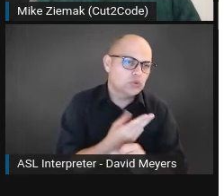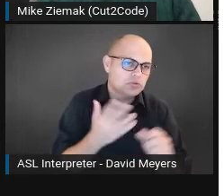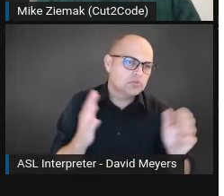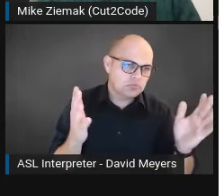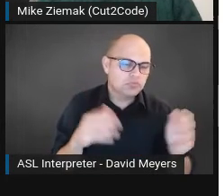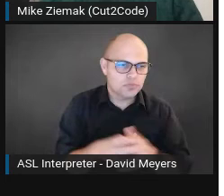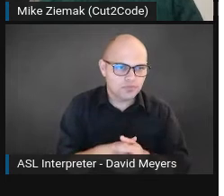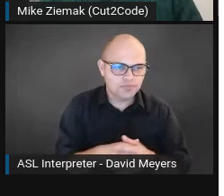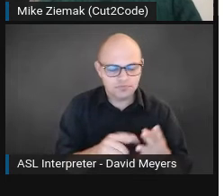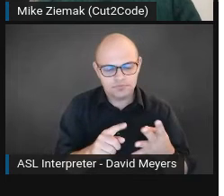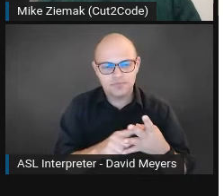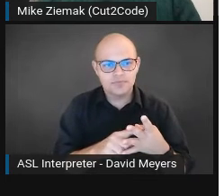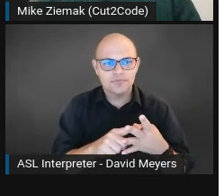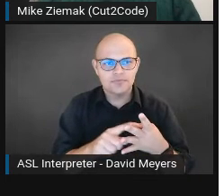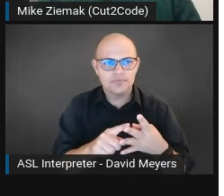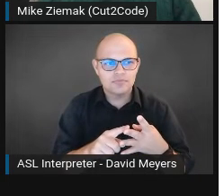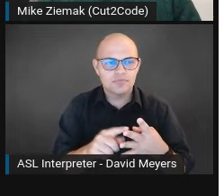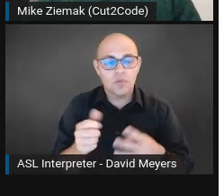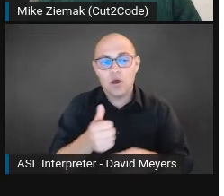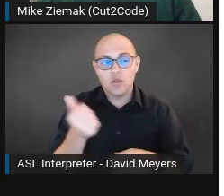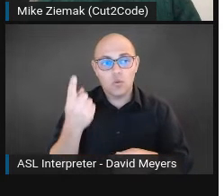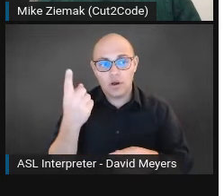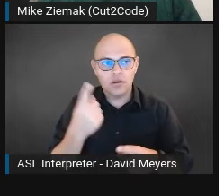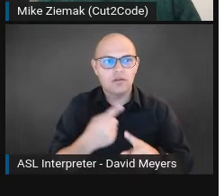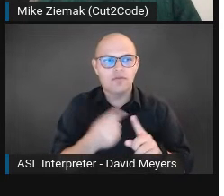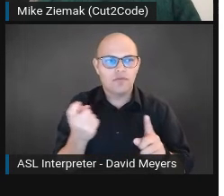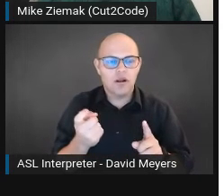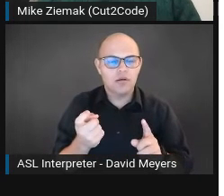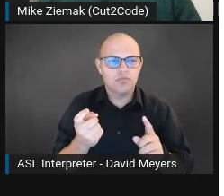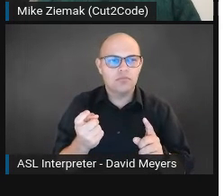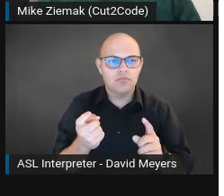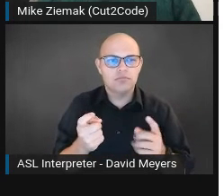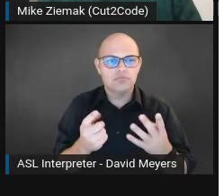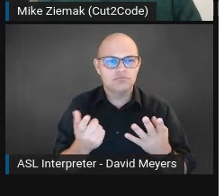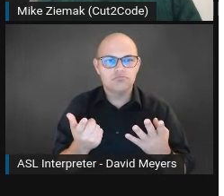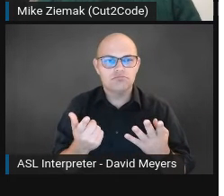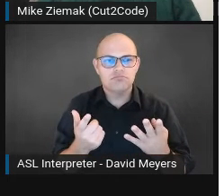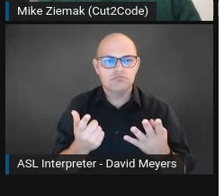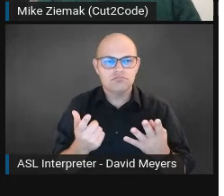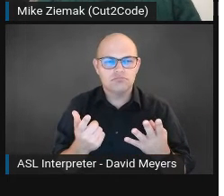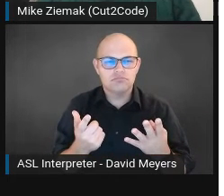Another one on the list is coming from WebAccessibility.com, and its main functionality is just basic score check